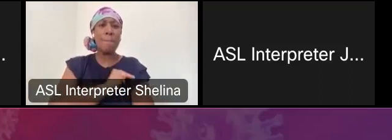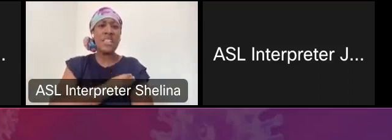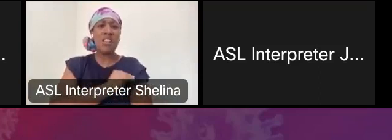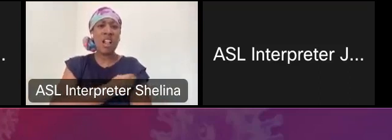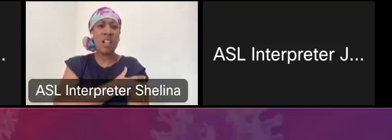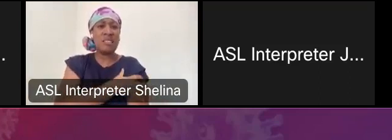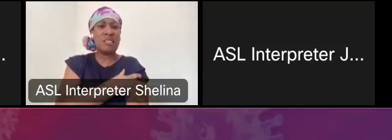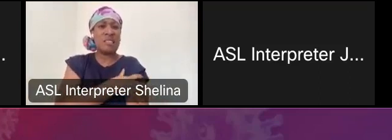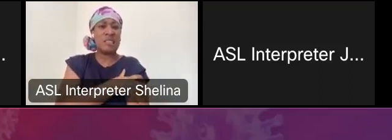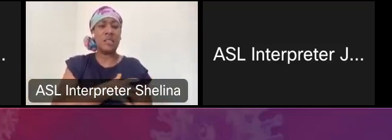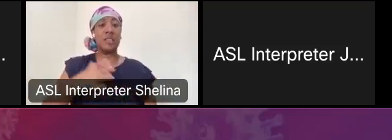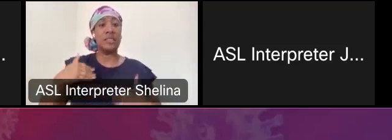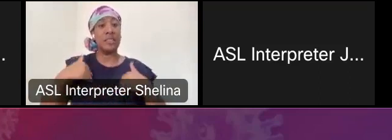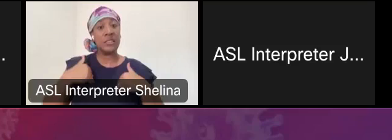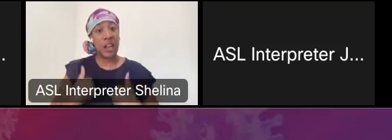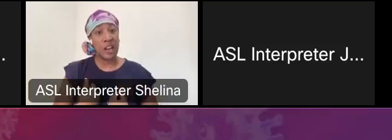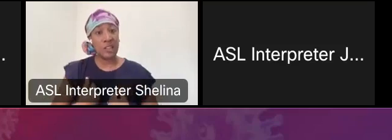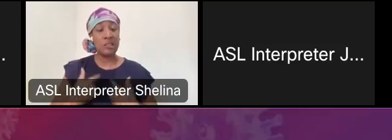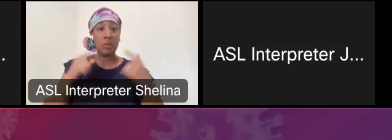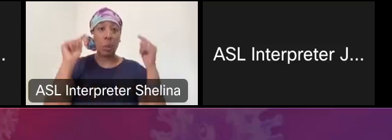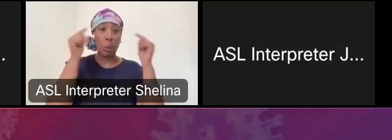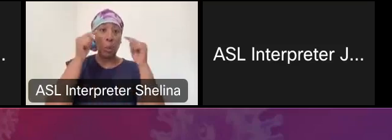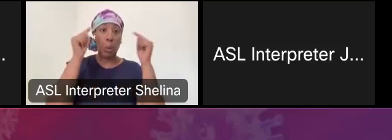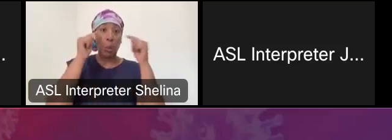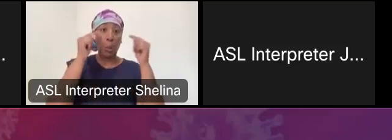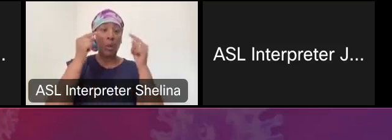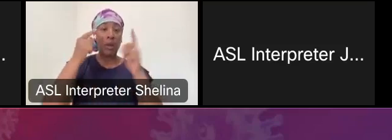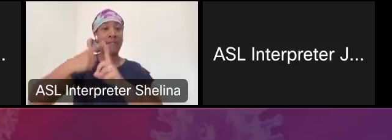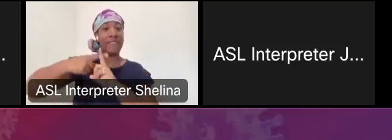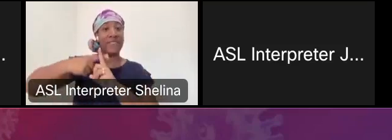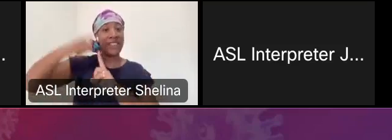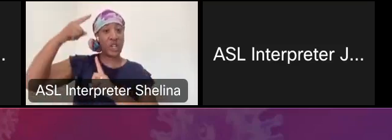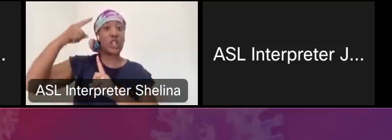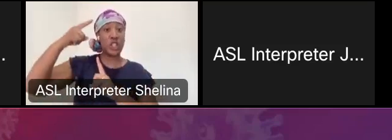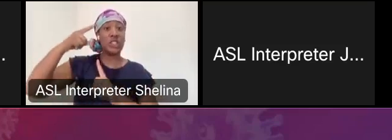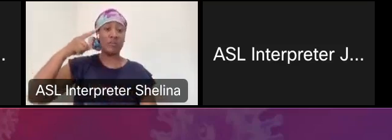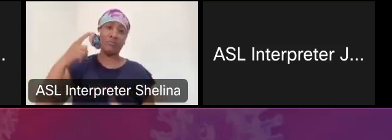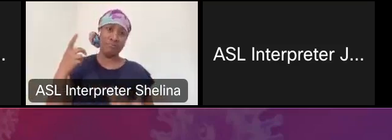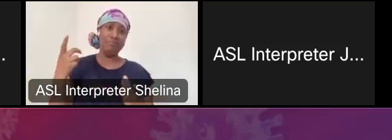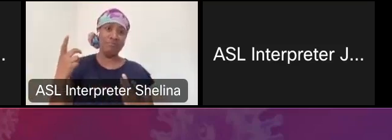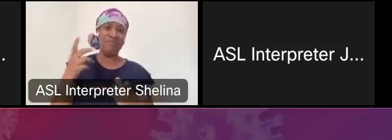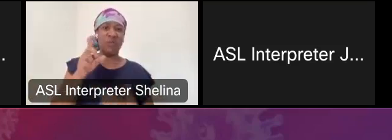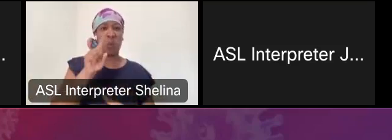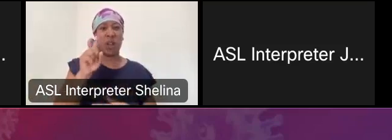Headache or perhaps a fever, these side effects usually last from 1 to 2 days.